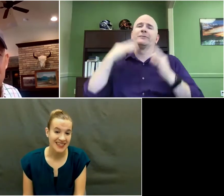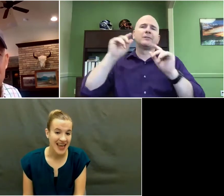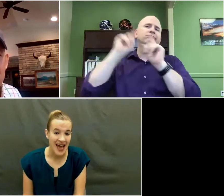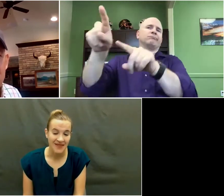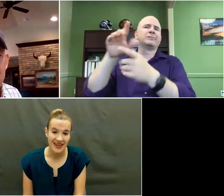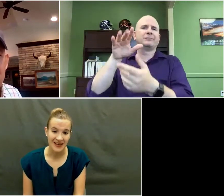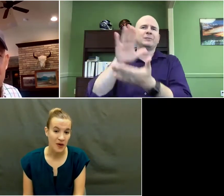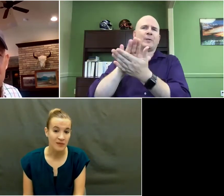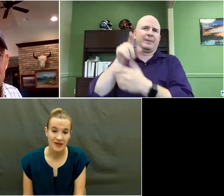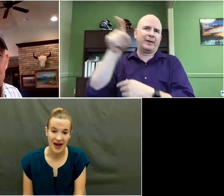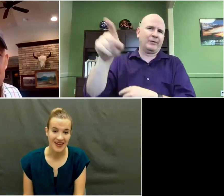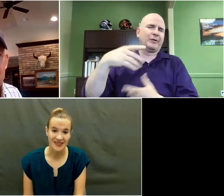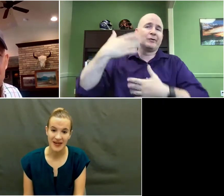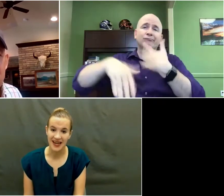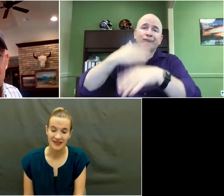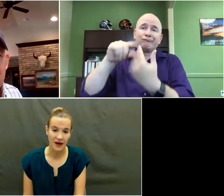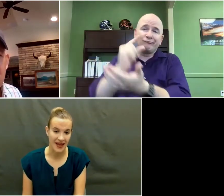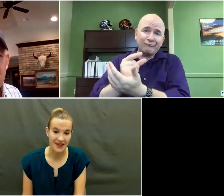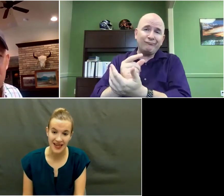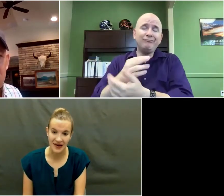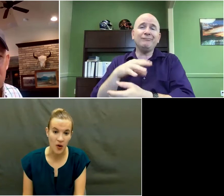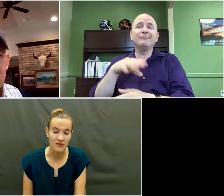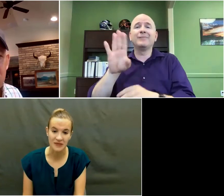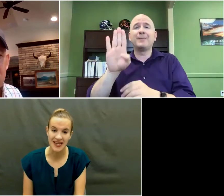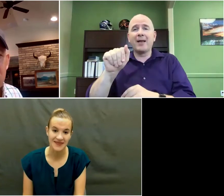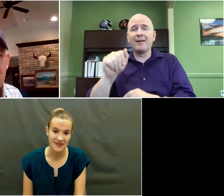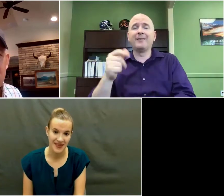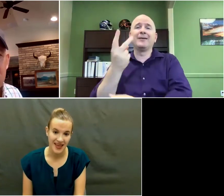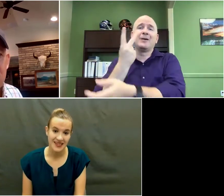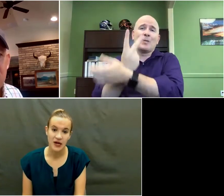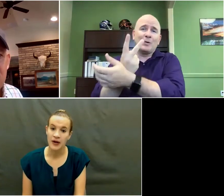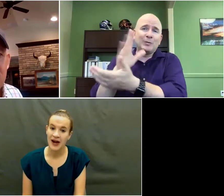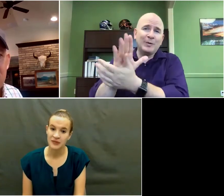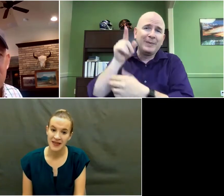didn't have any qualms about it because it felt like a second home to me. So I graduated there